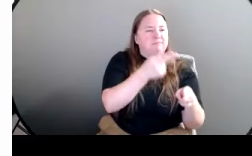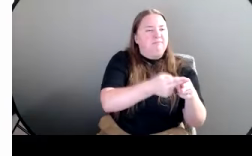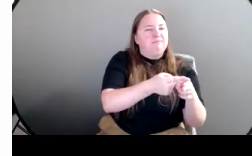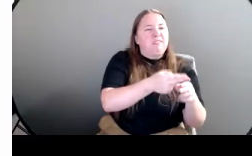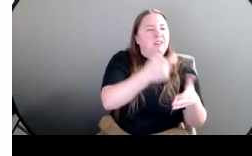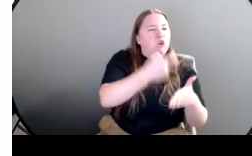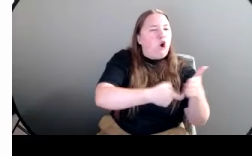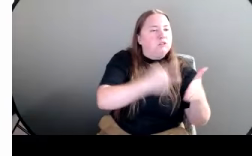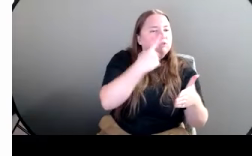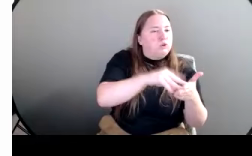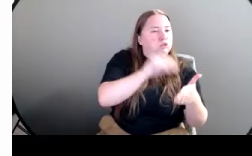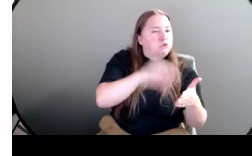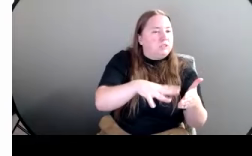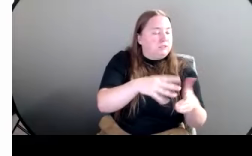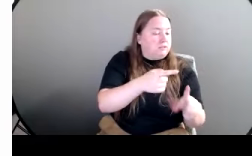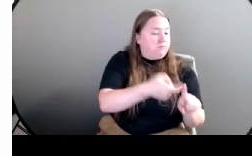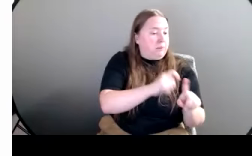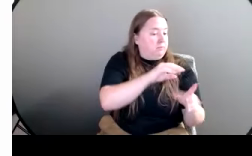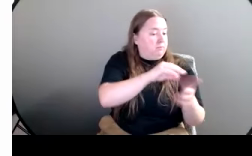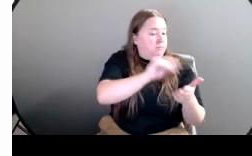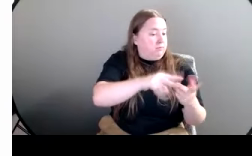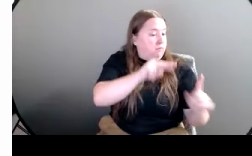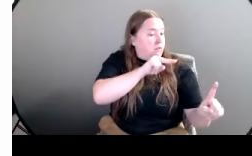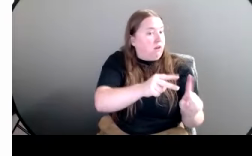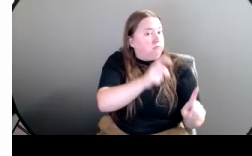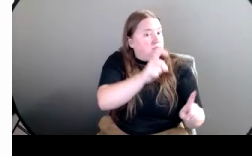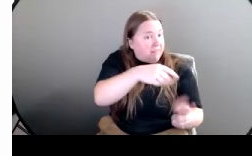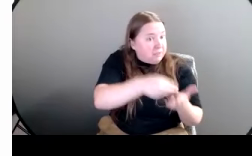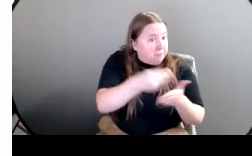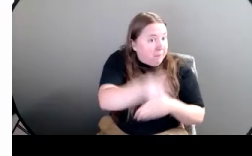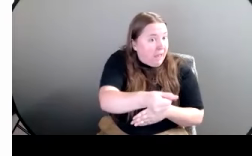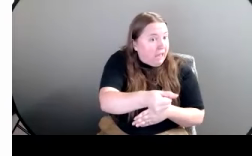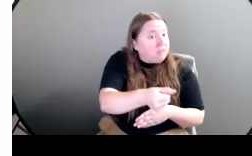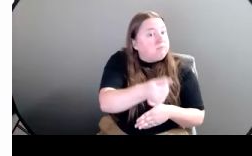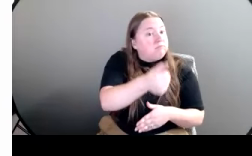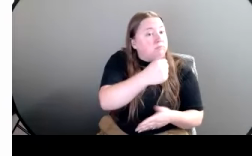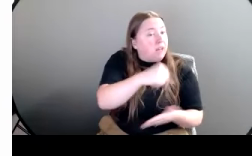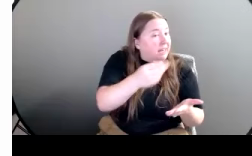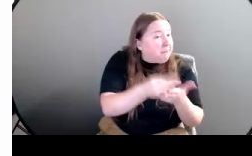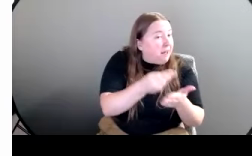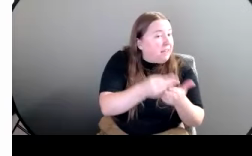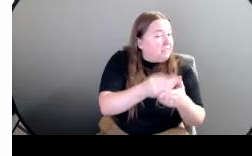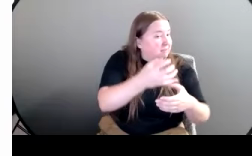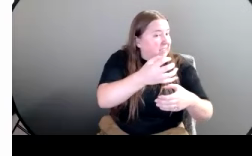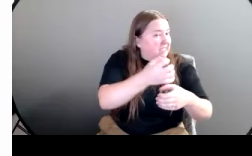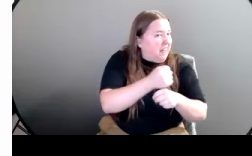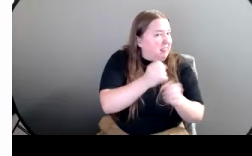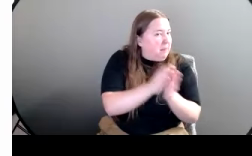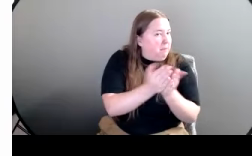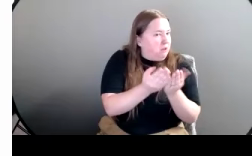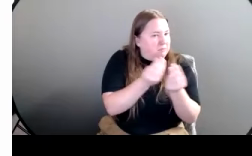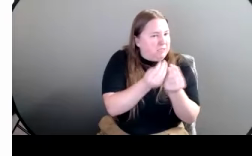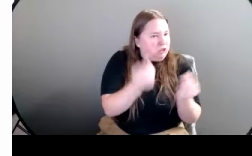So from the student's point of view, do they have to pay any money to get your the materials for your course?